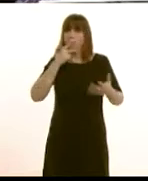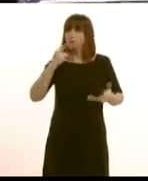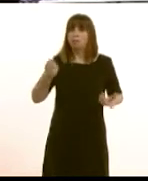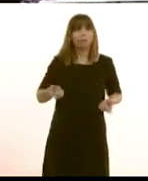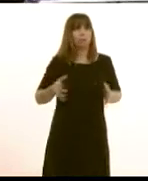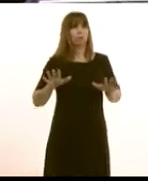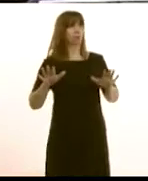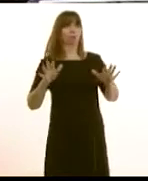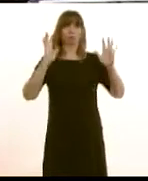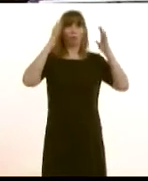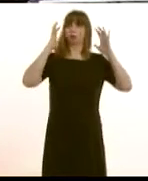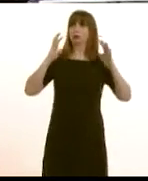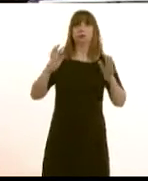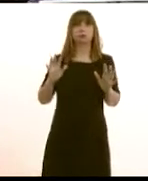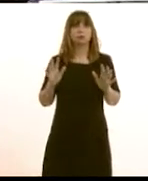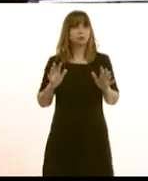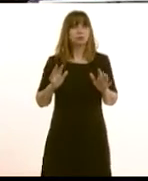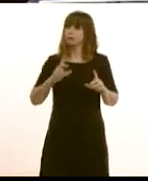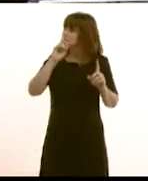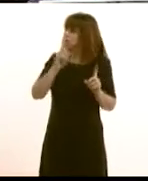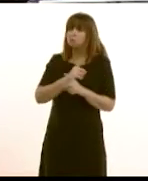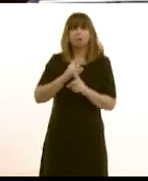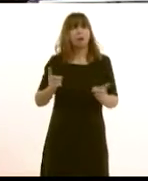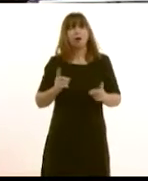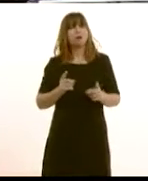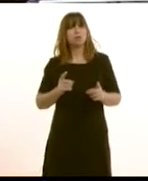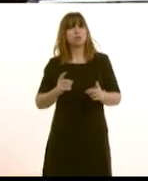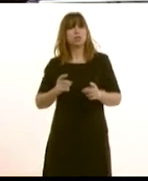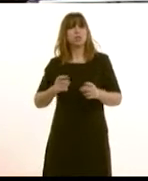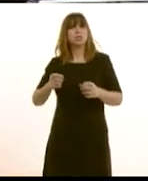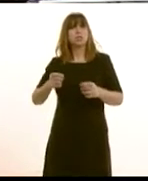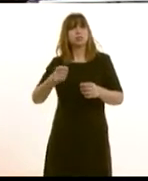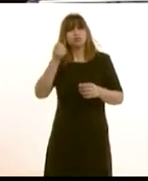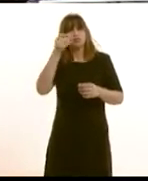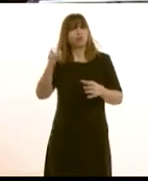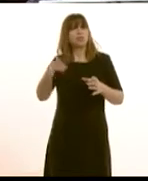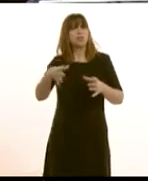with me. They believe that itís unacceptable for general refuse to be collected on a four-weekly